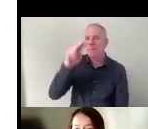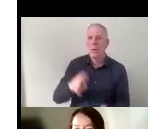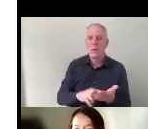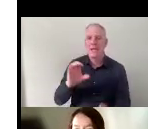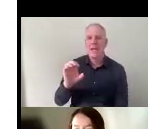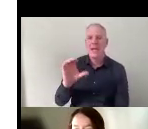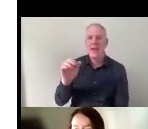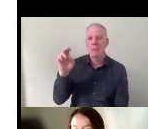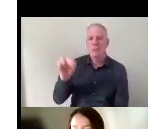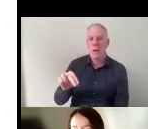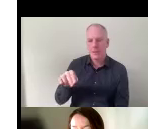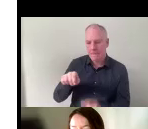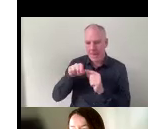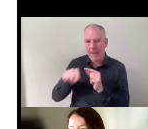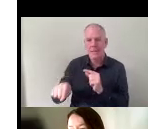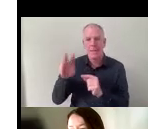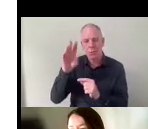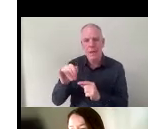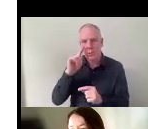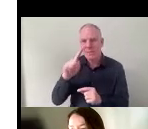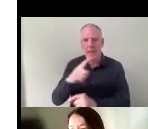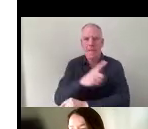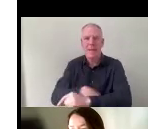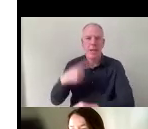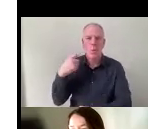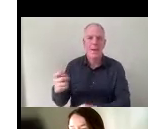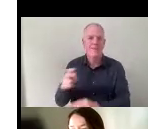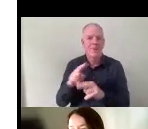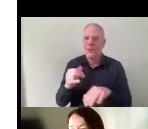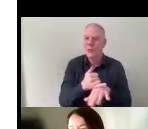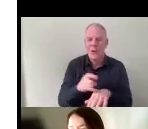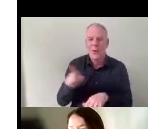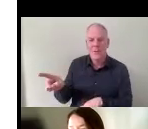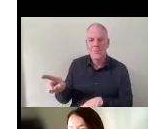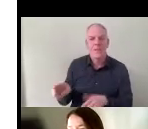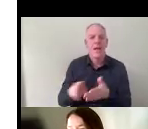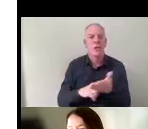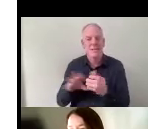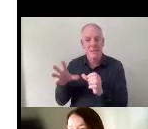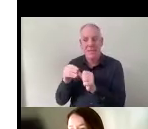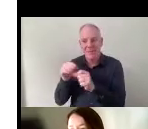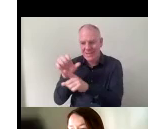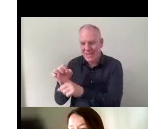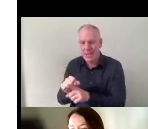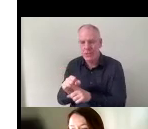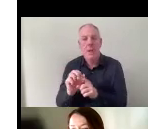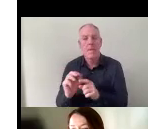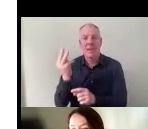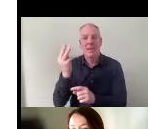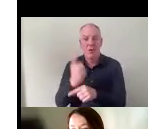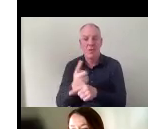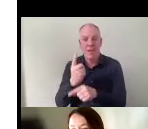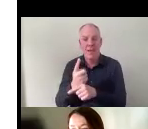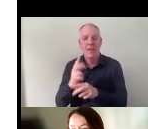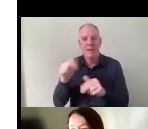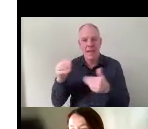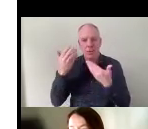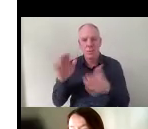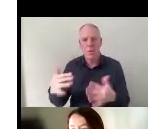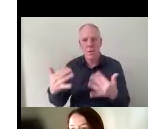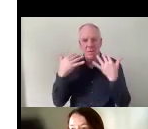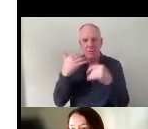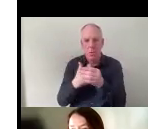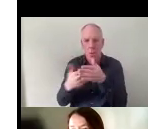which is why the image is in black and white. And using a special kind of detector, the image we get actually already gives us information on the elements, because the